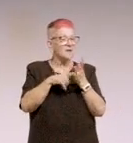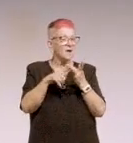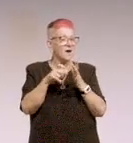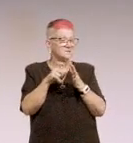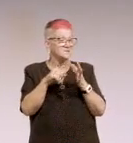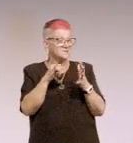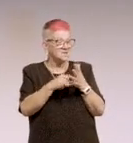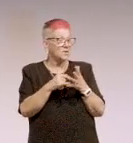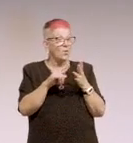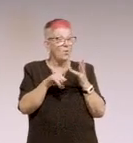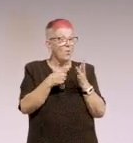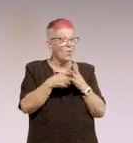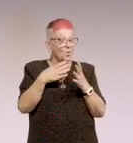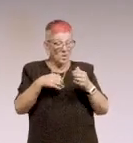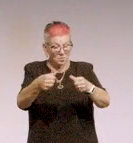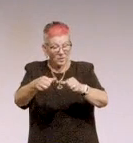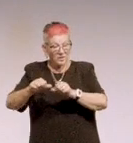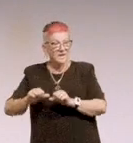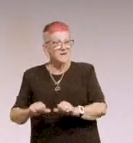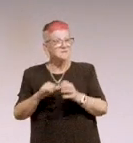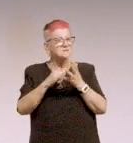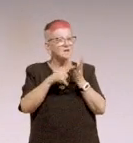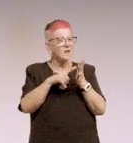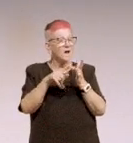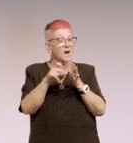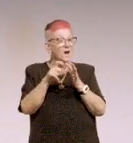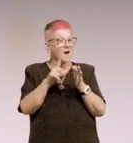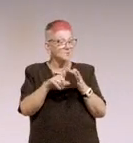and when you want to go to the next slide, you collect those options.